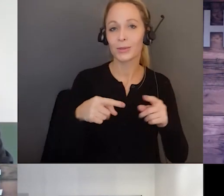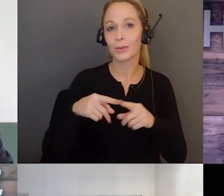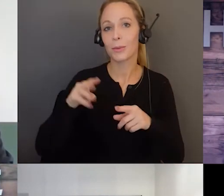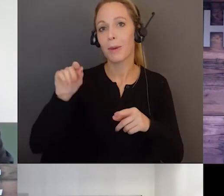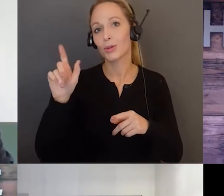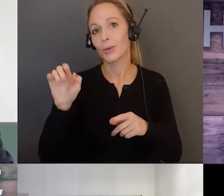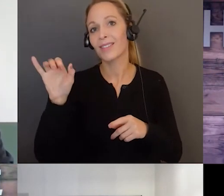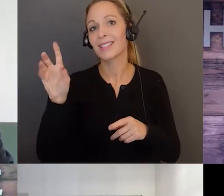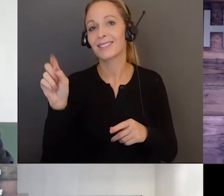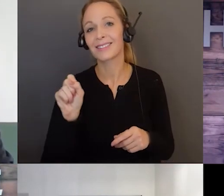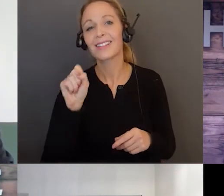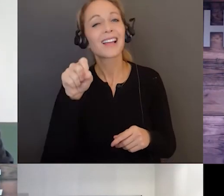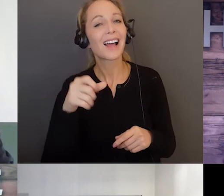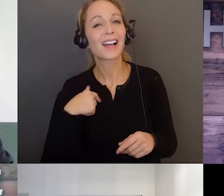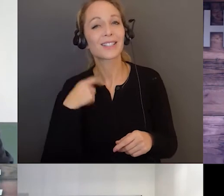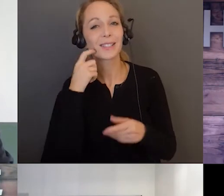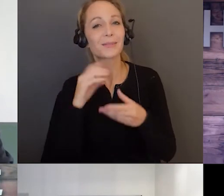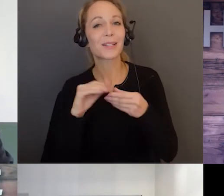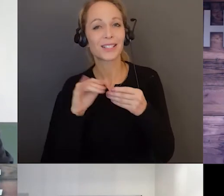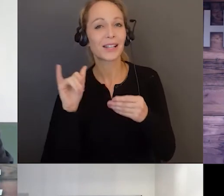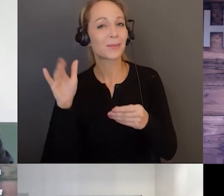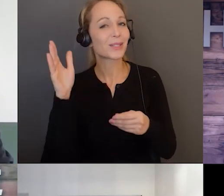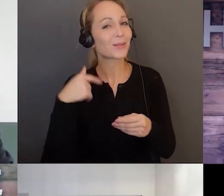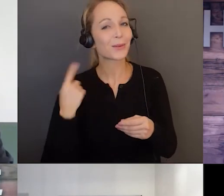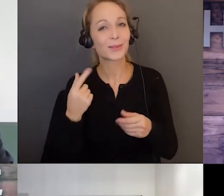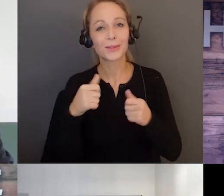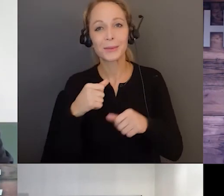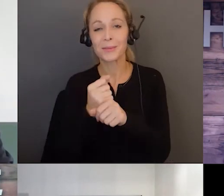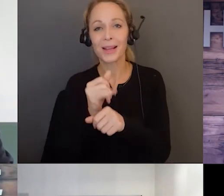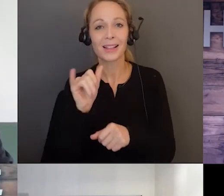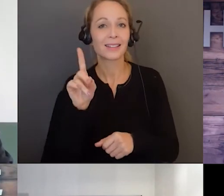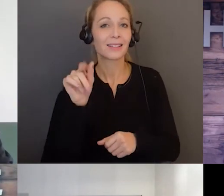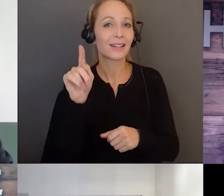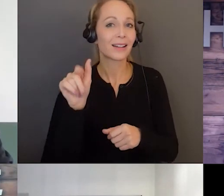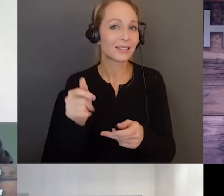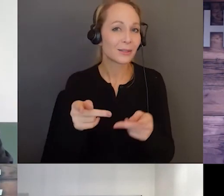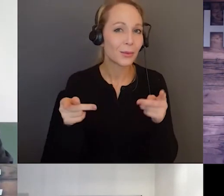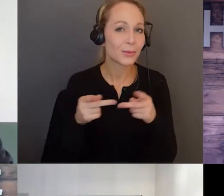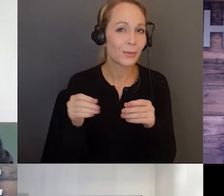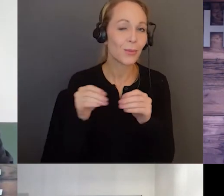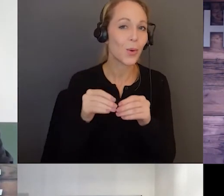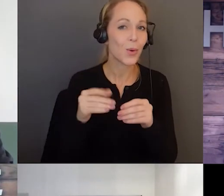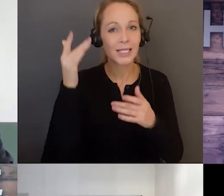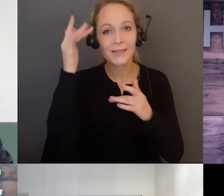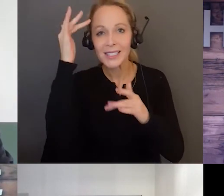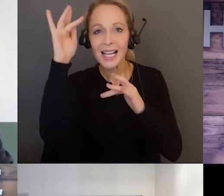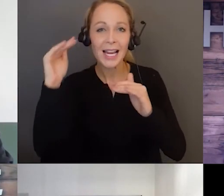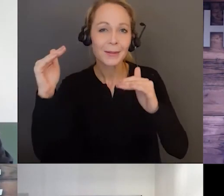YEAH, AS I MENTIONED IN THE PRESENTATION, WE'RE ALWAYS TRYING TO MAKE THE DATA SOURCES MORE SOPHISTICATED,